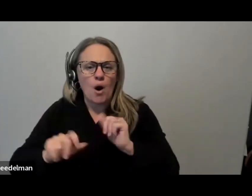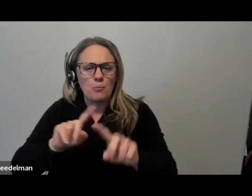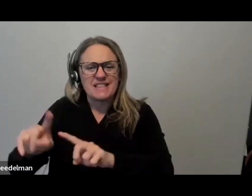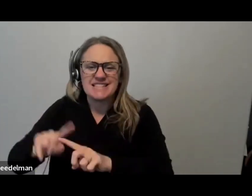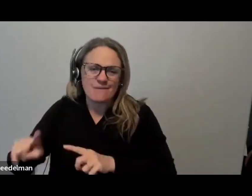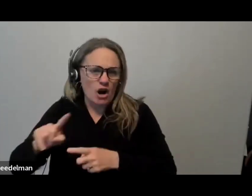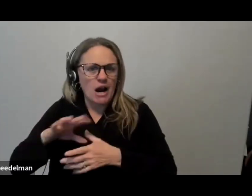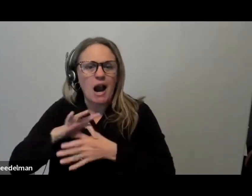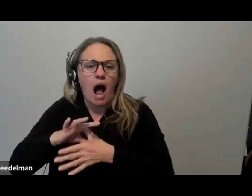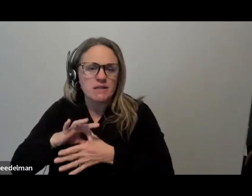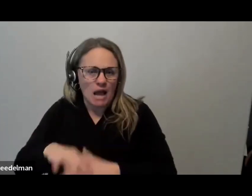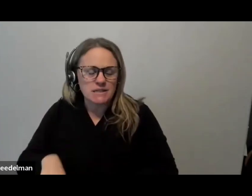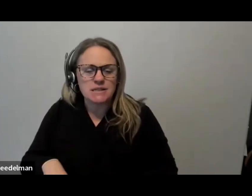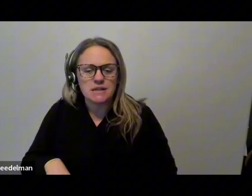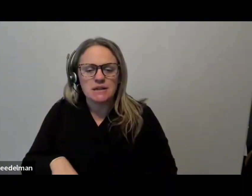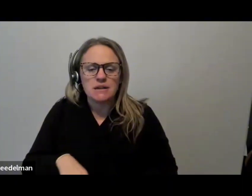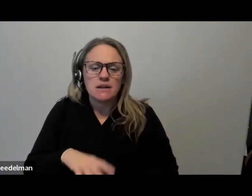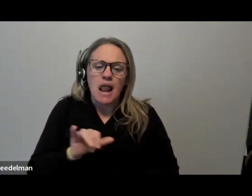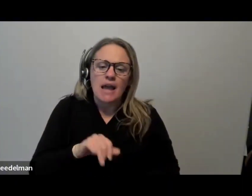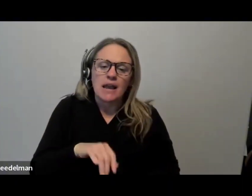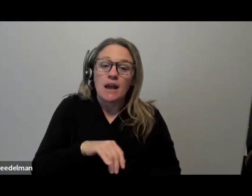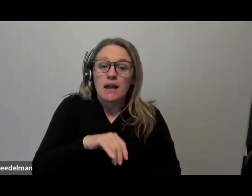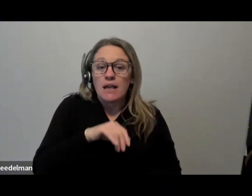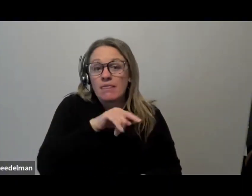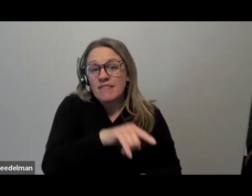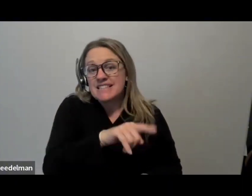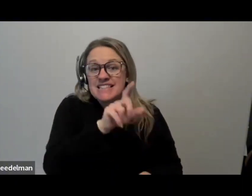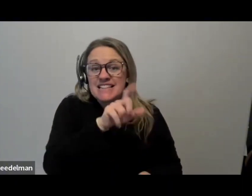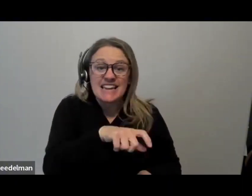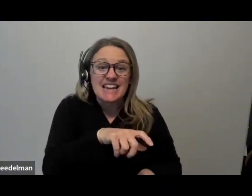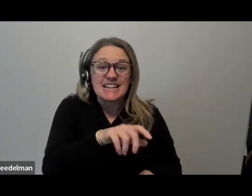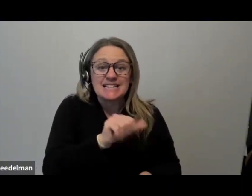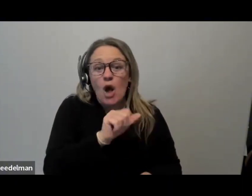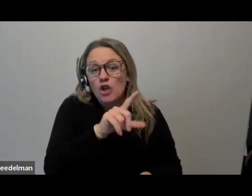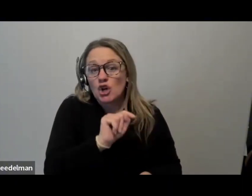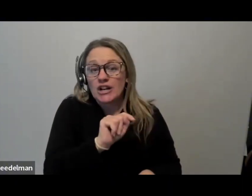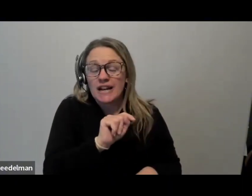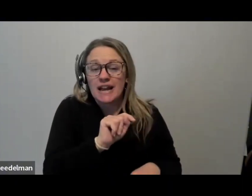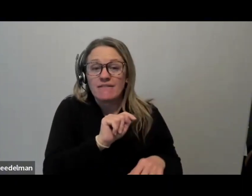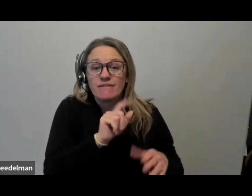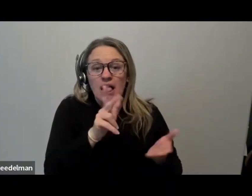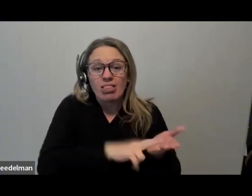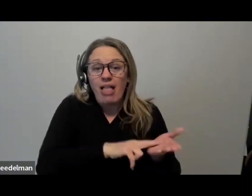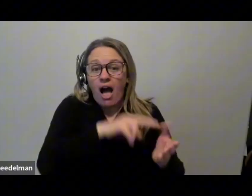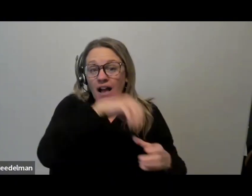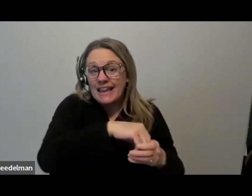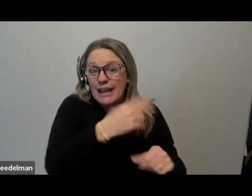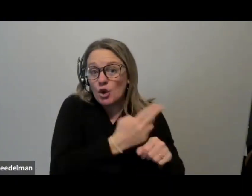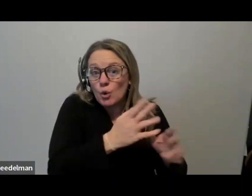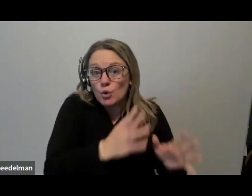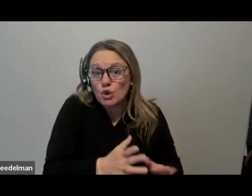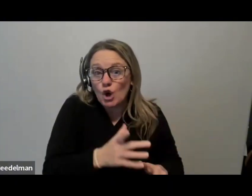feature Y needs an alternative login option for users who can't interact with a screen whether that's due to the nature